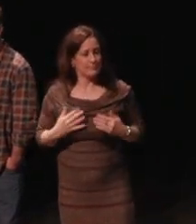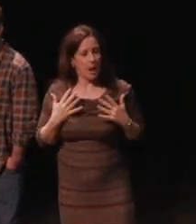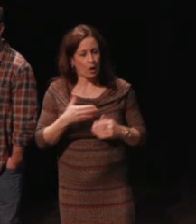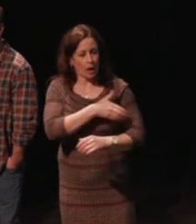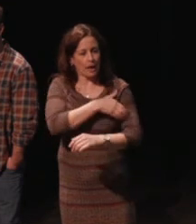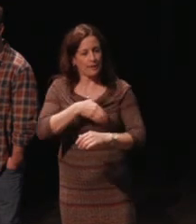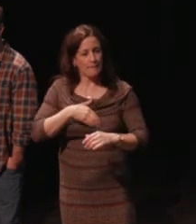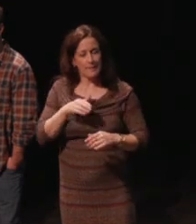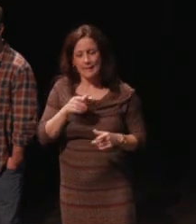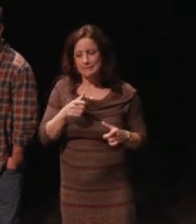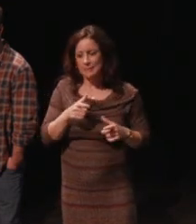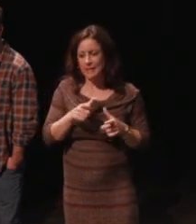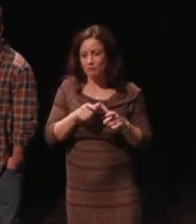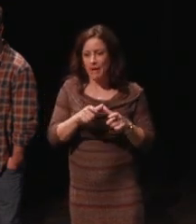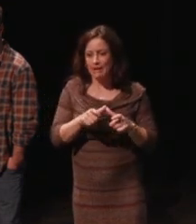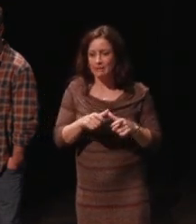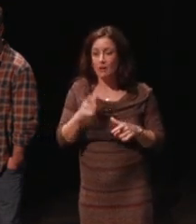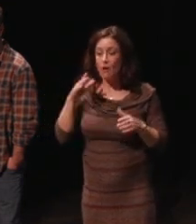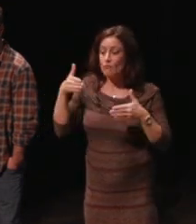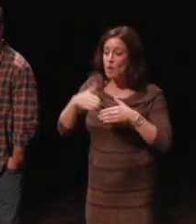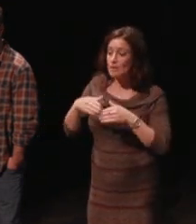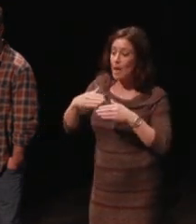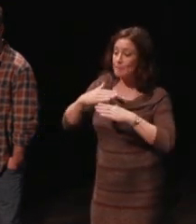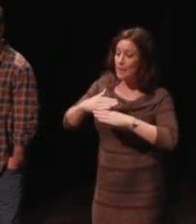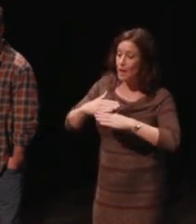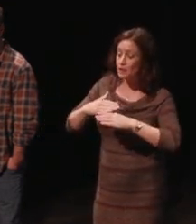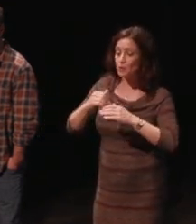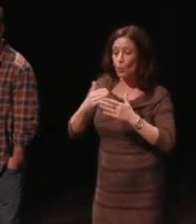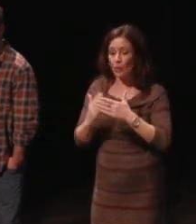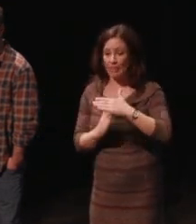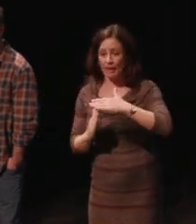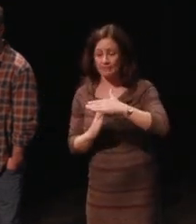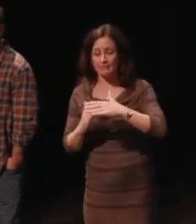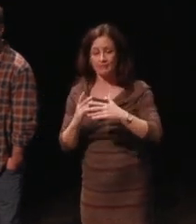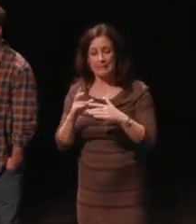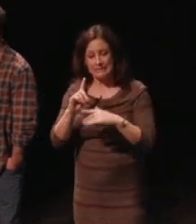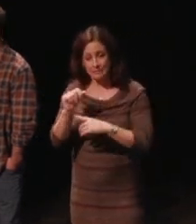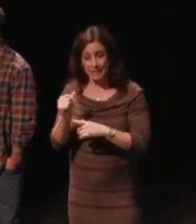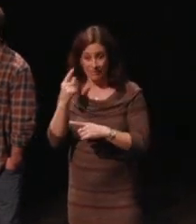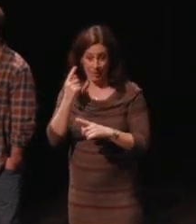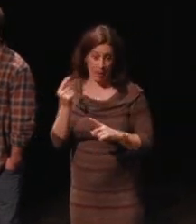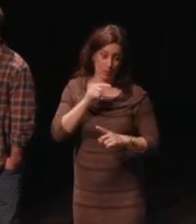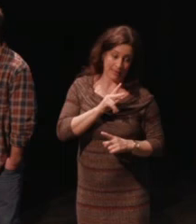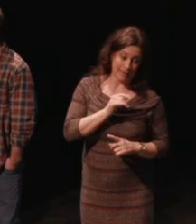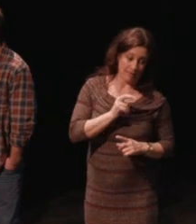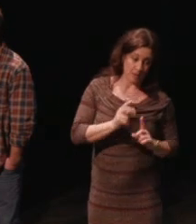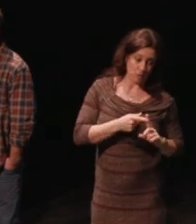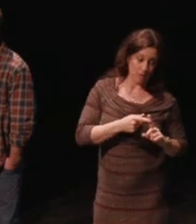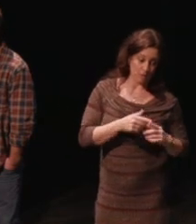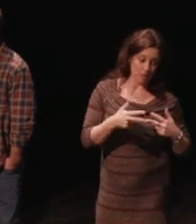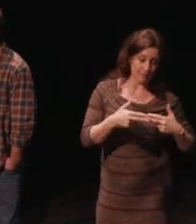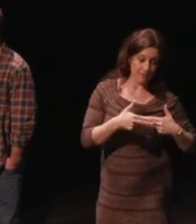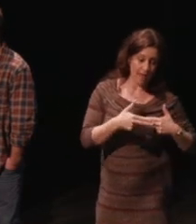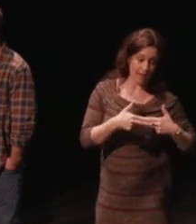Focus on the barriers instead of disabilities, going back to Kevin's original slides, if you can speak to it and to macrotize it in a way